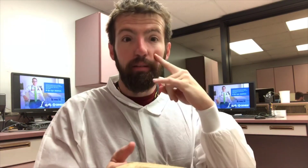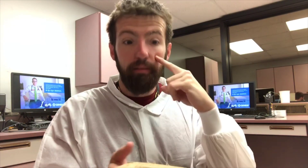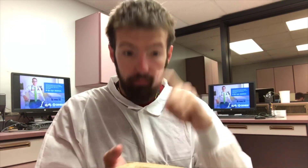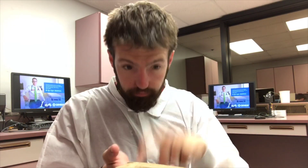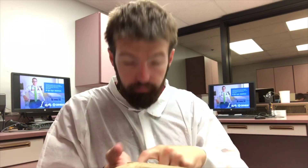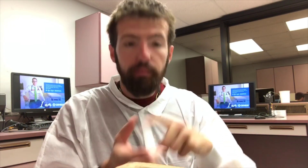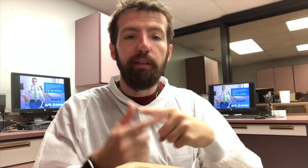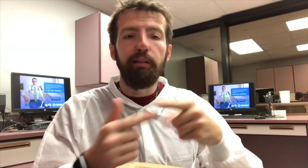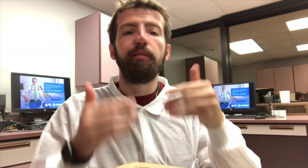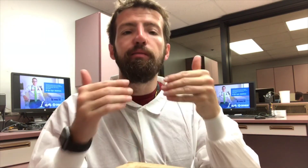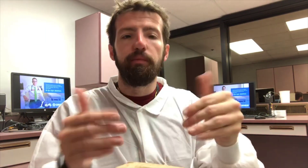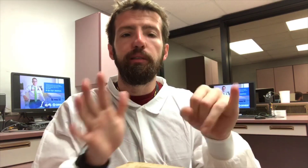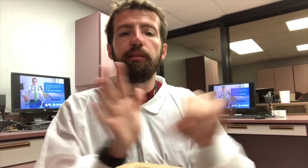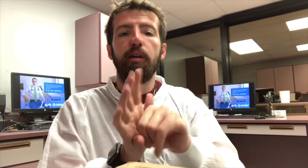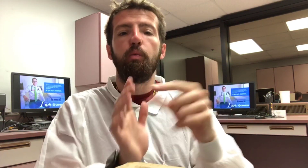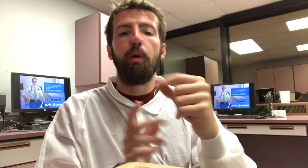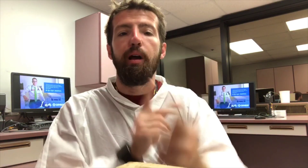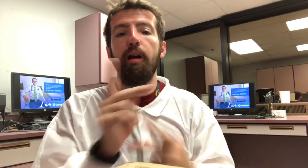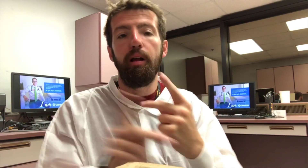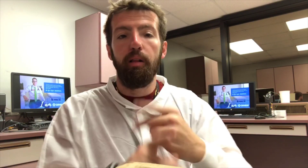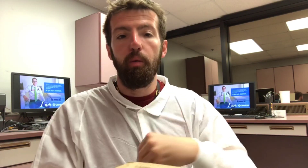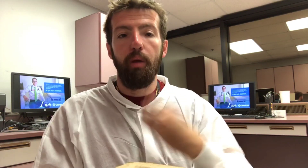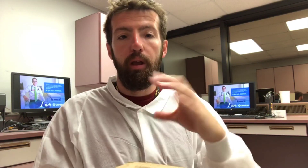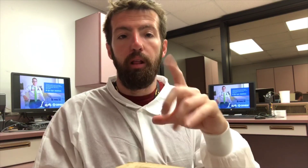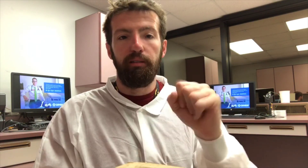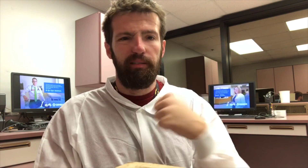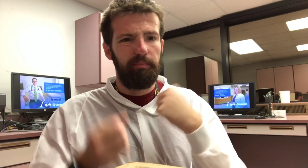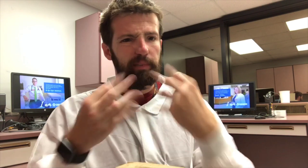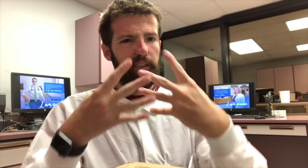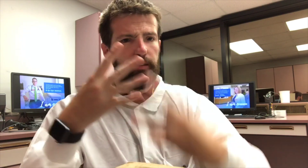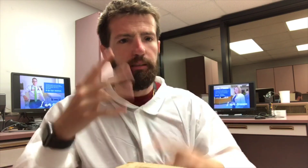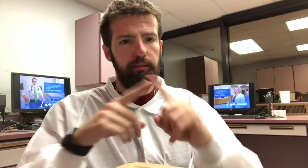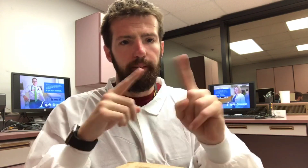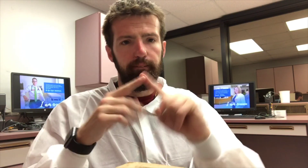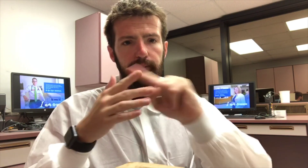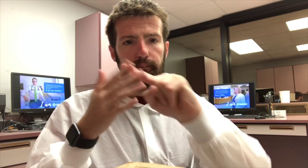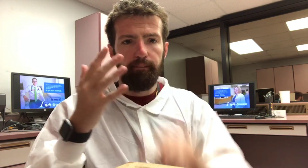there are several types of white cells